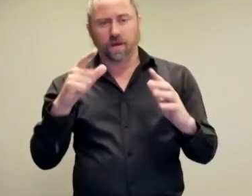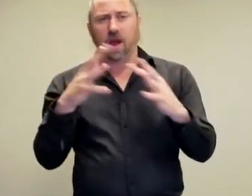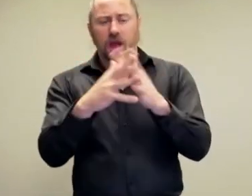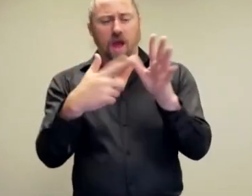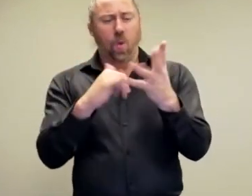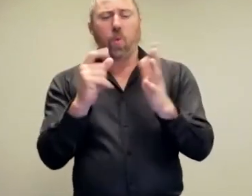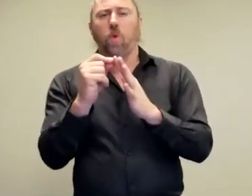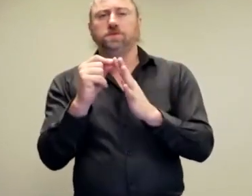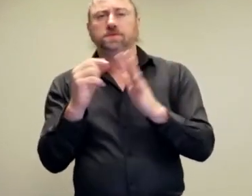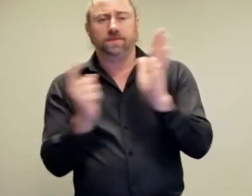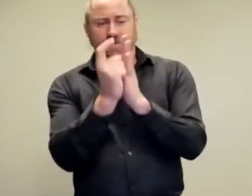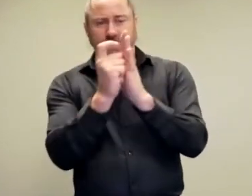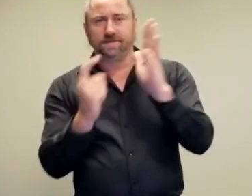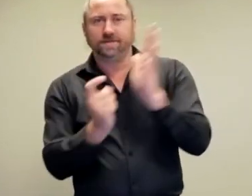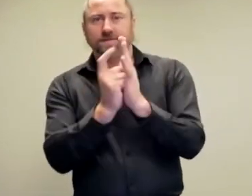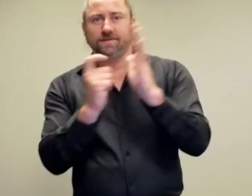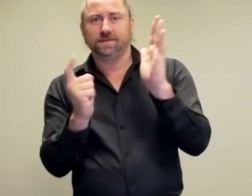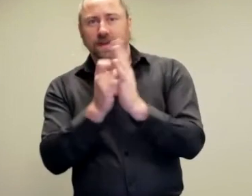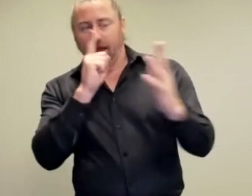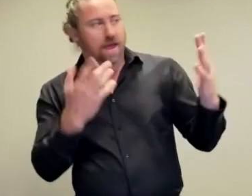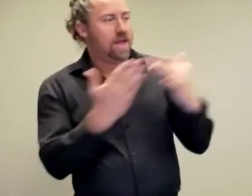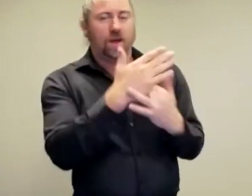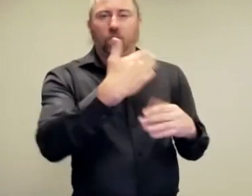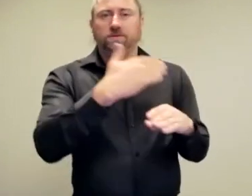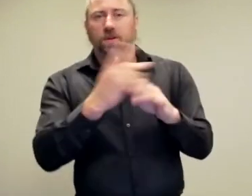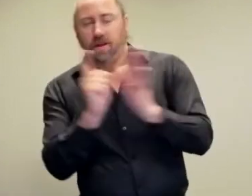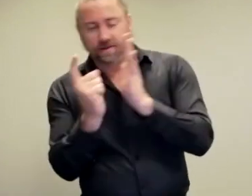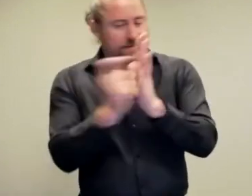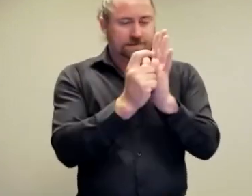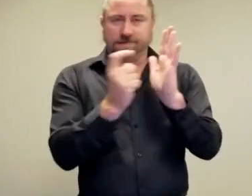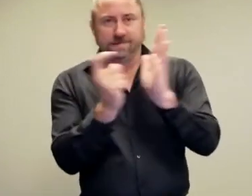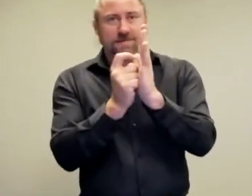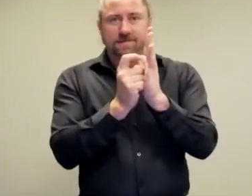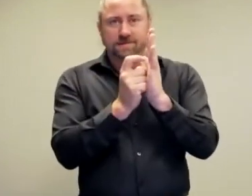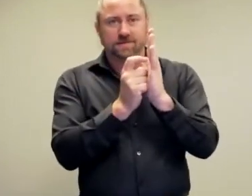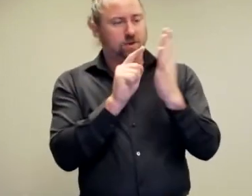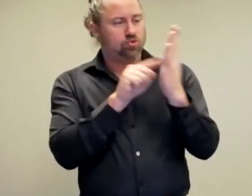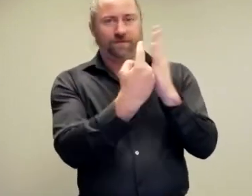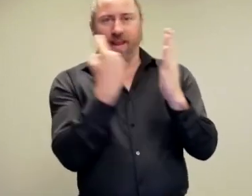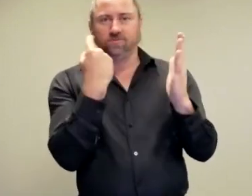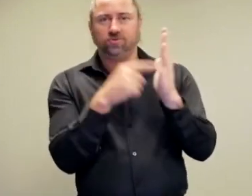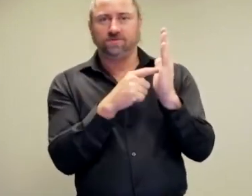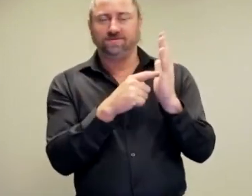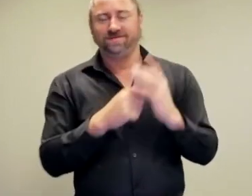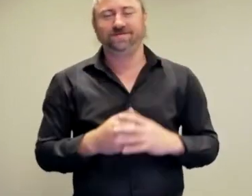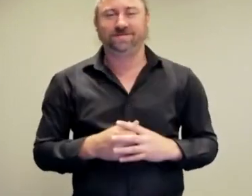was based on my – it appeared in my studio and was a painting of something that happened in my studio, I decided to include it in the